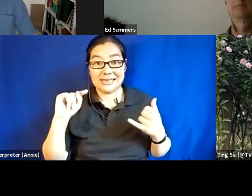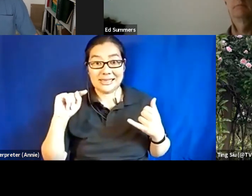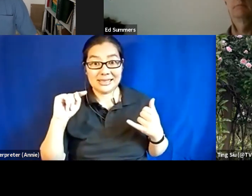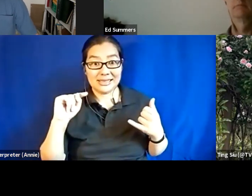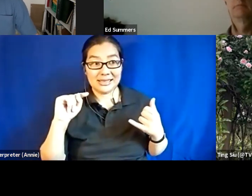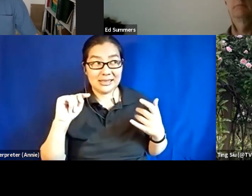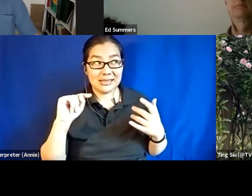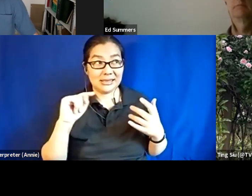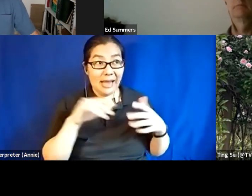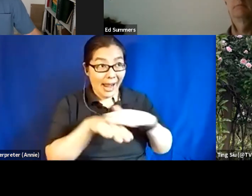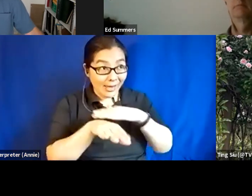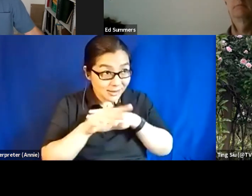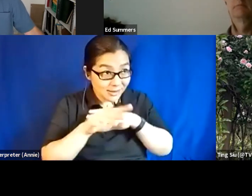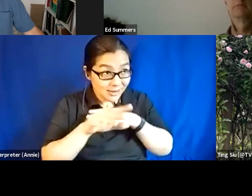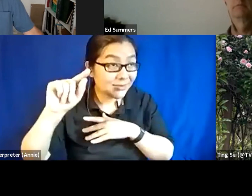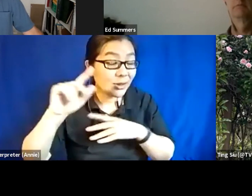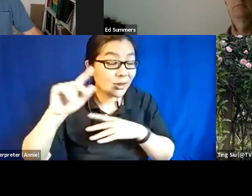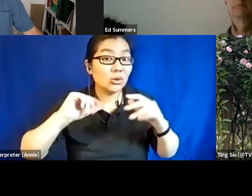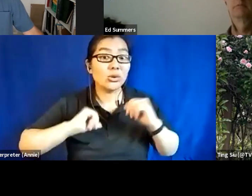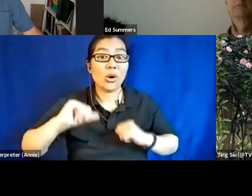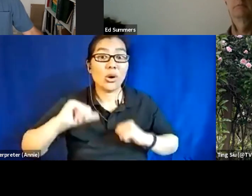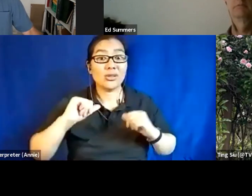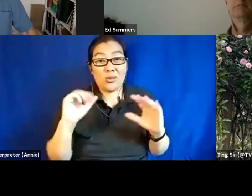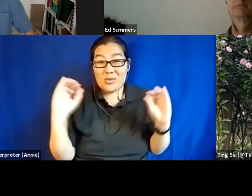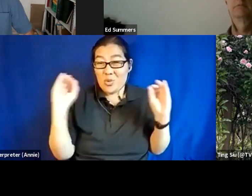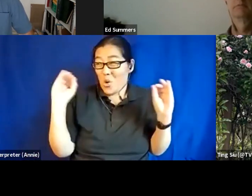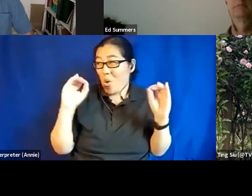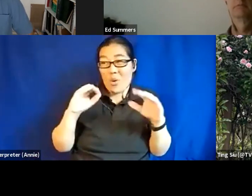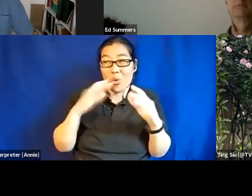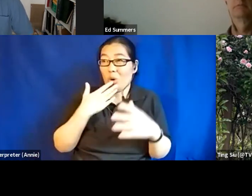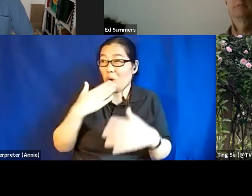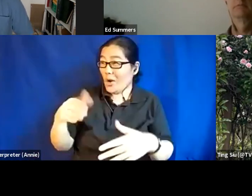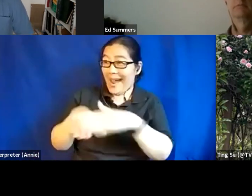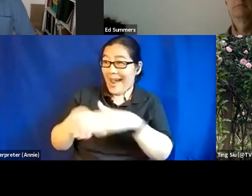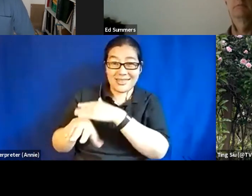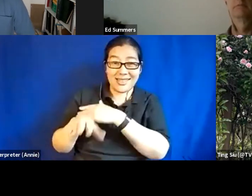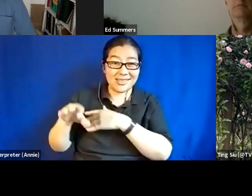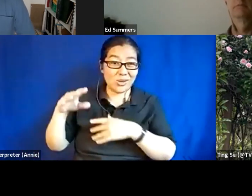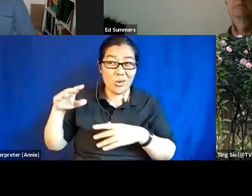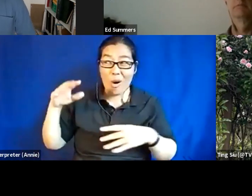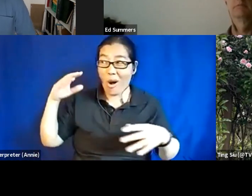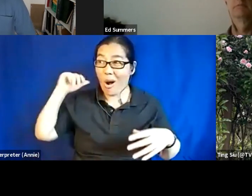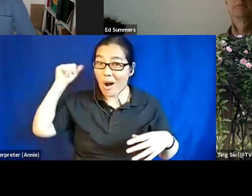without good access to audio description or other ways of making video access